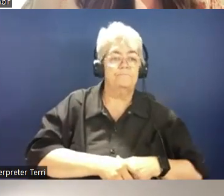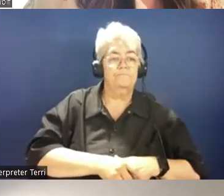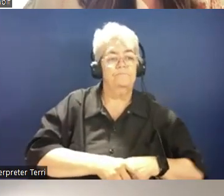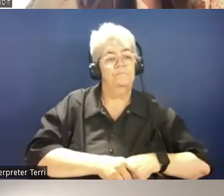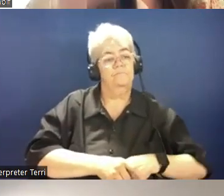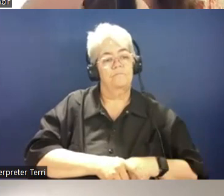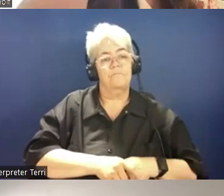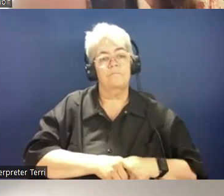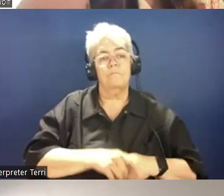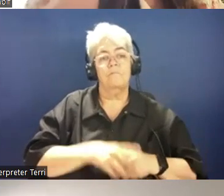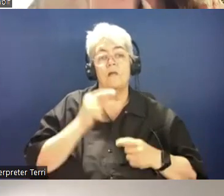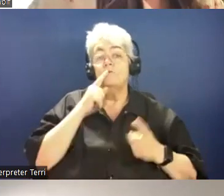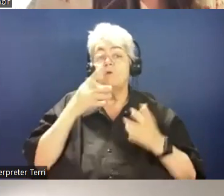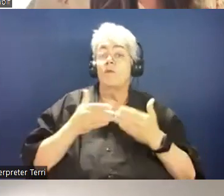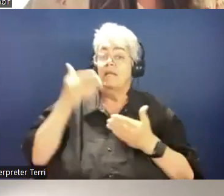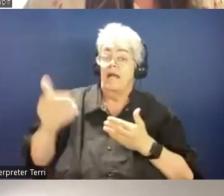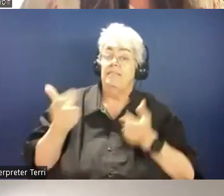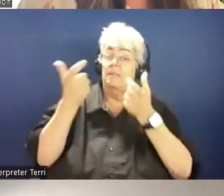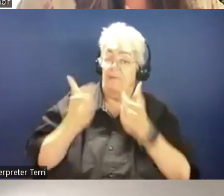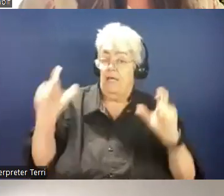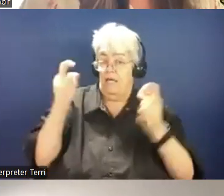So the next big area that we looked at are bills we supported